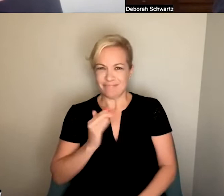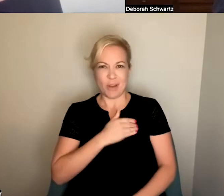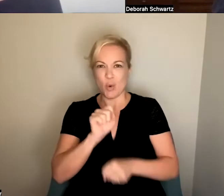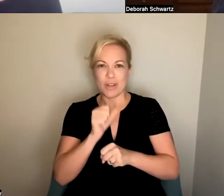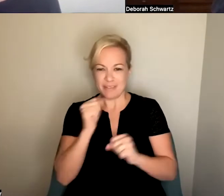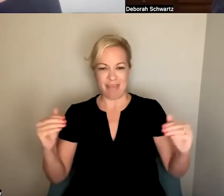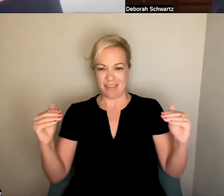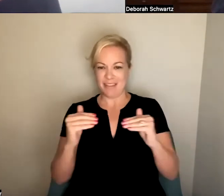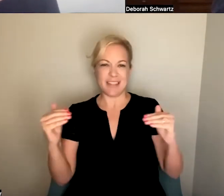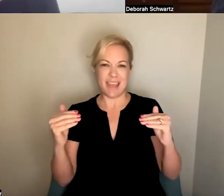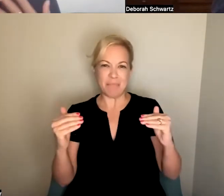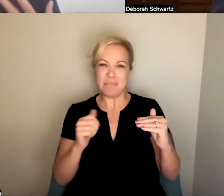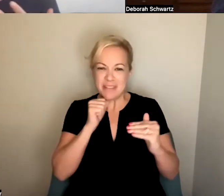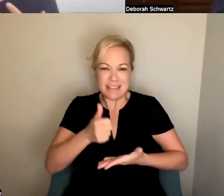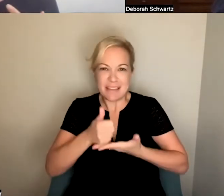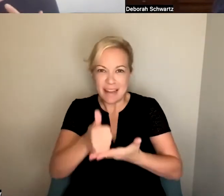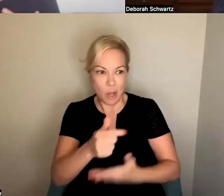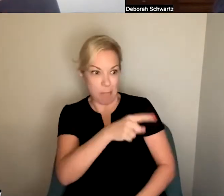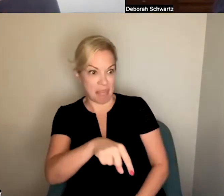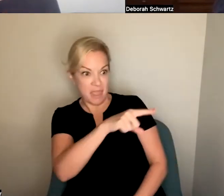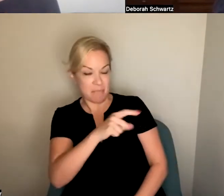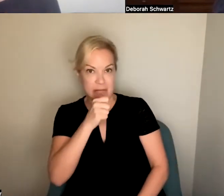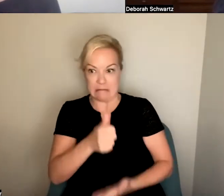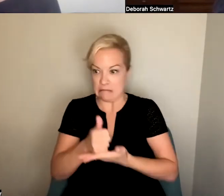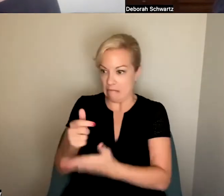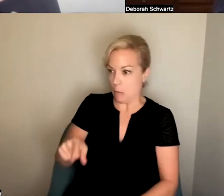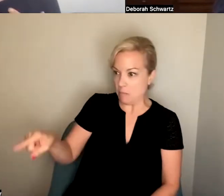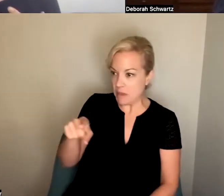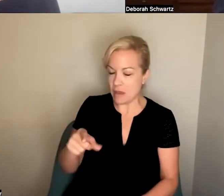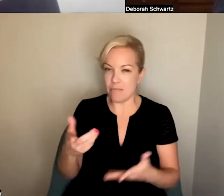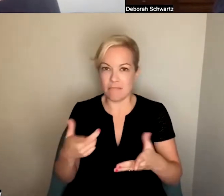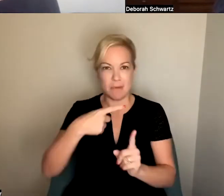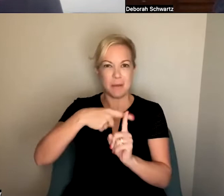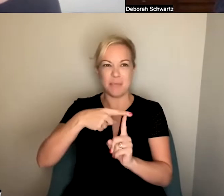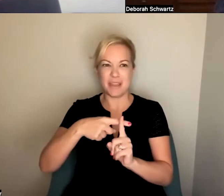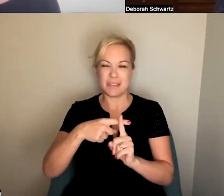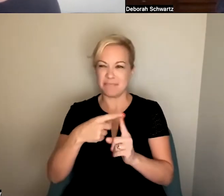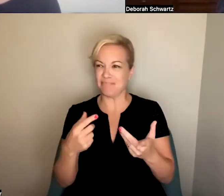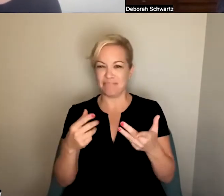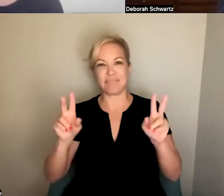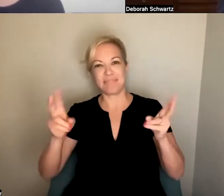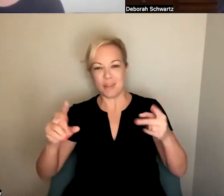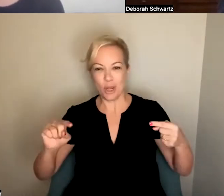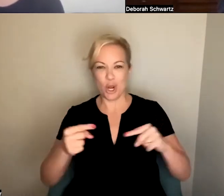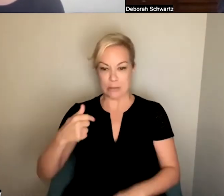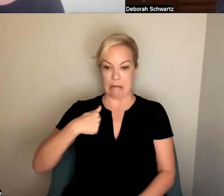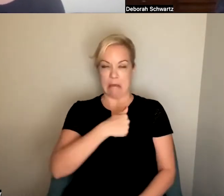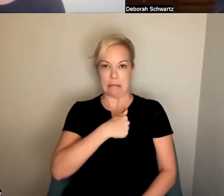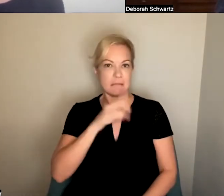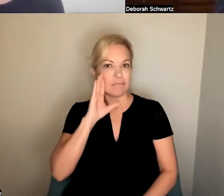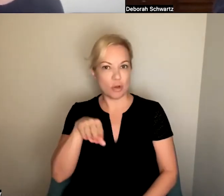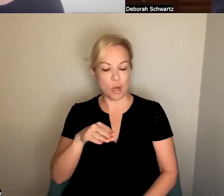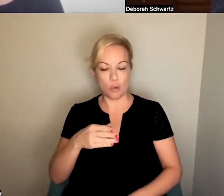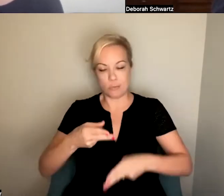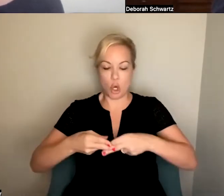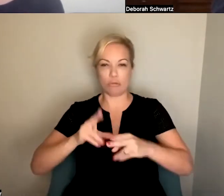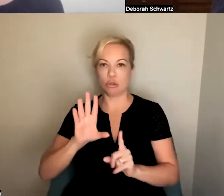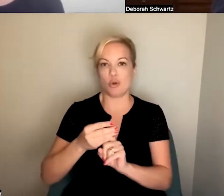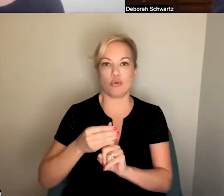harmful to those other workers, it's harmful to us as cultural workers, you know it creates divisions